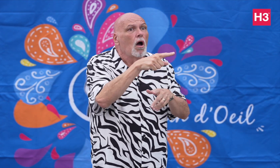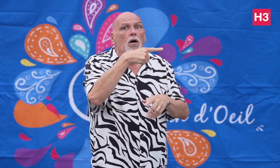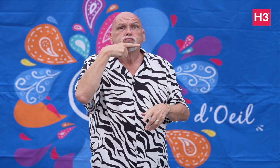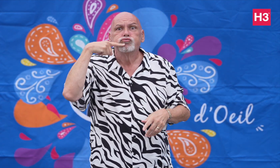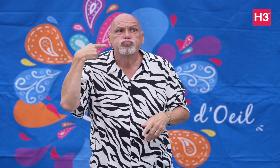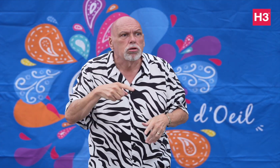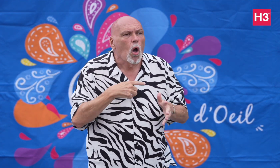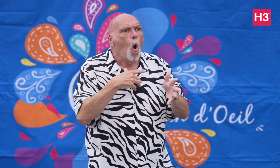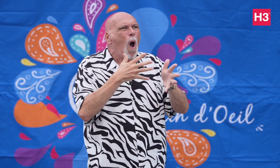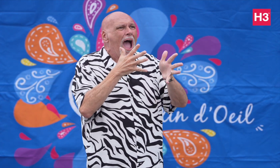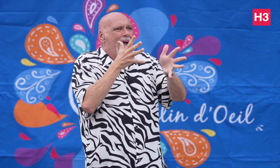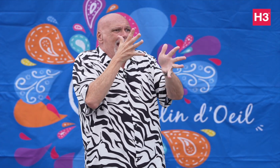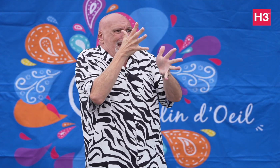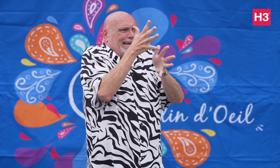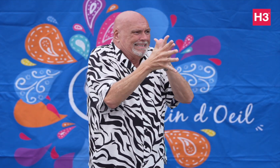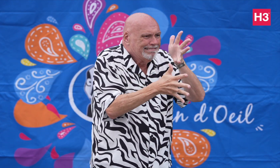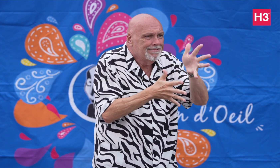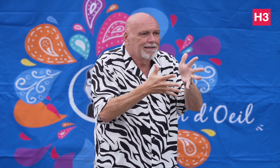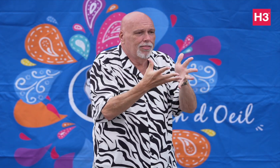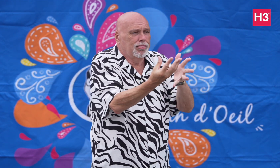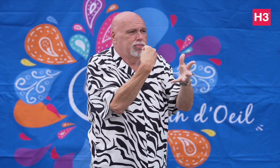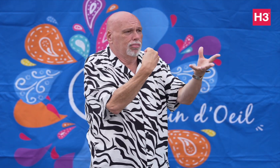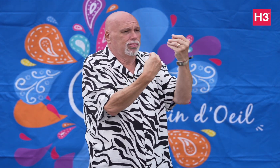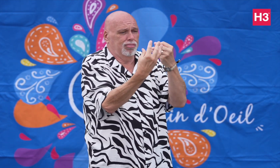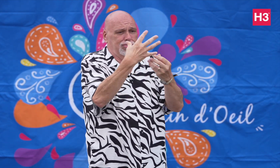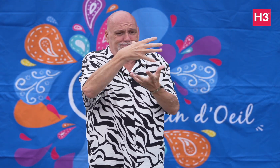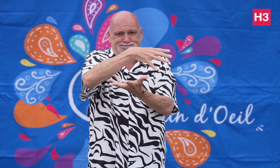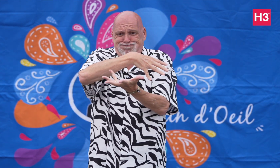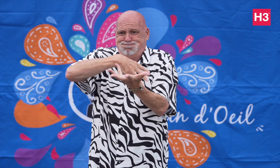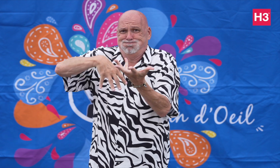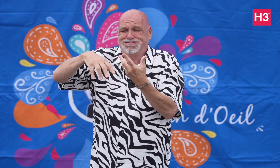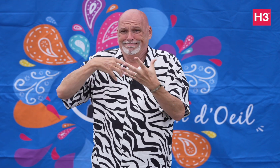others who used Russian Sign Language. The language barrier was overwhelming,